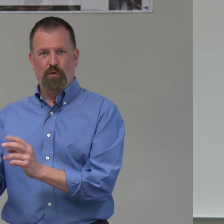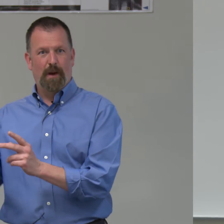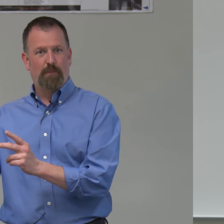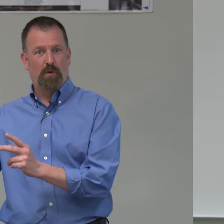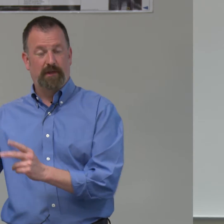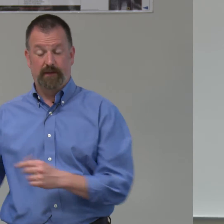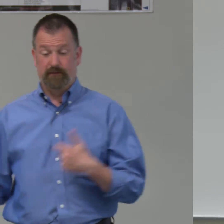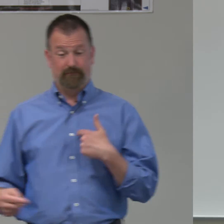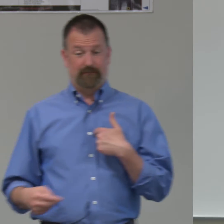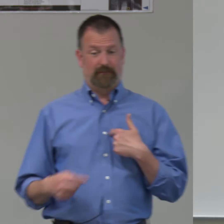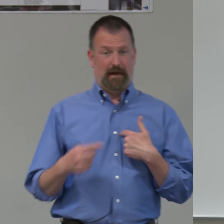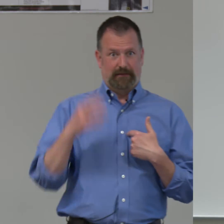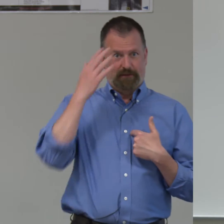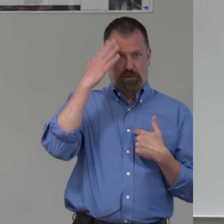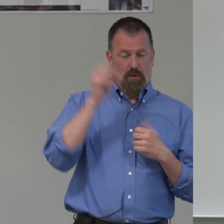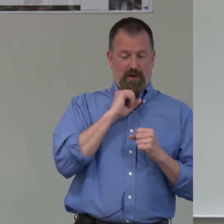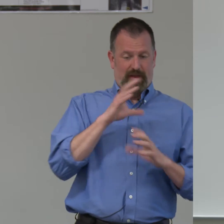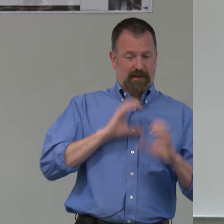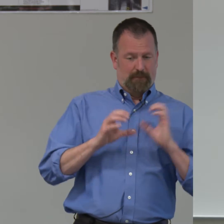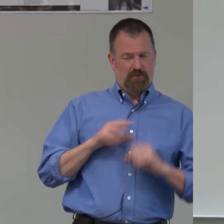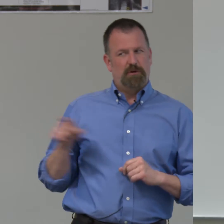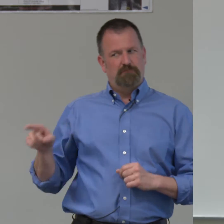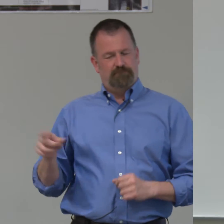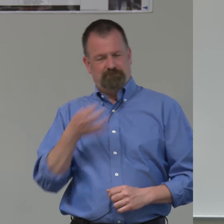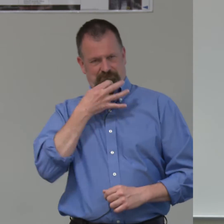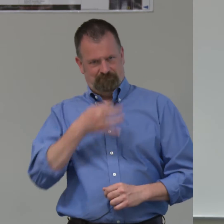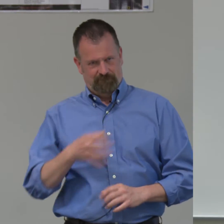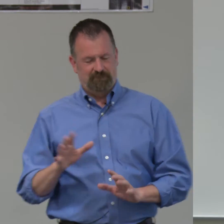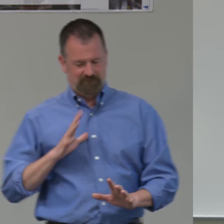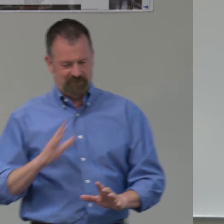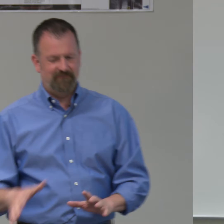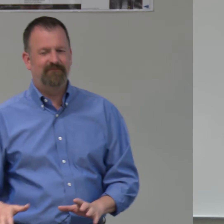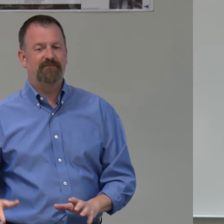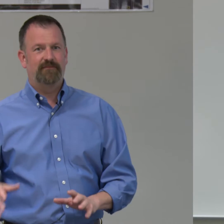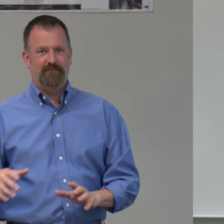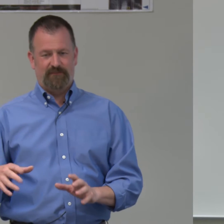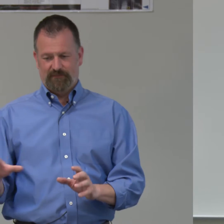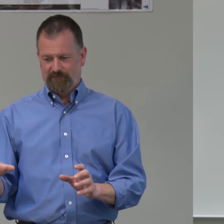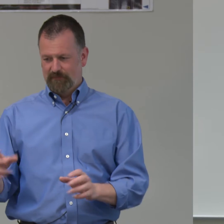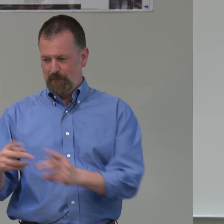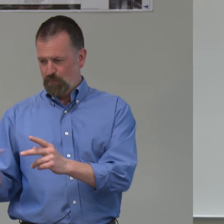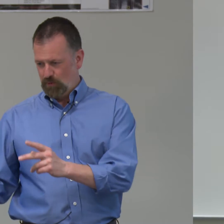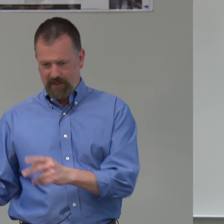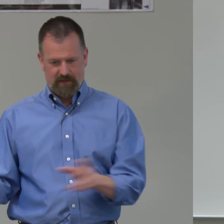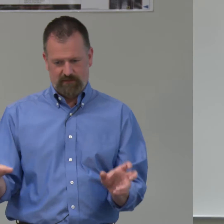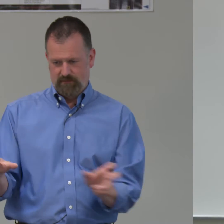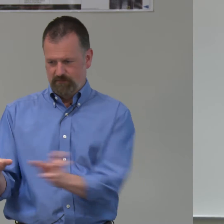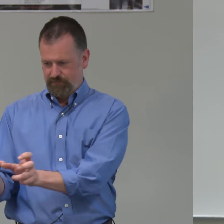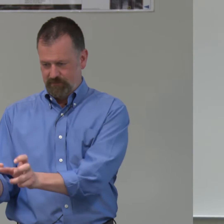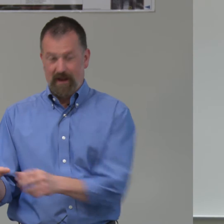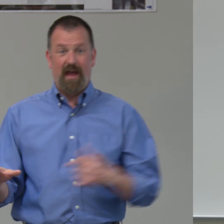I didn't know any chemistry-- but so it turns out that we were able